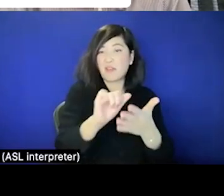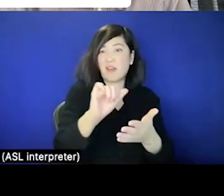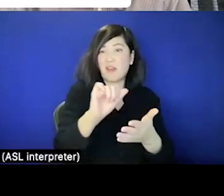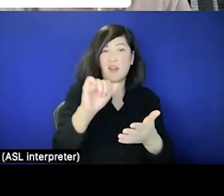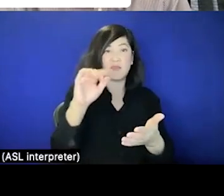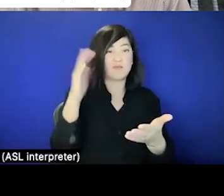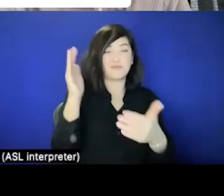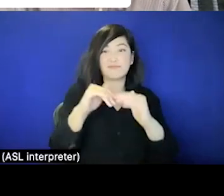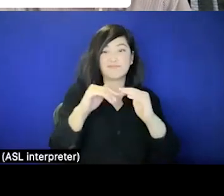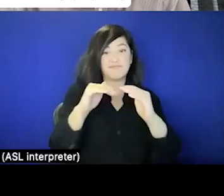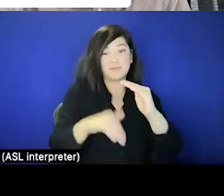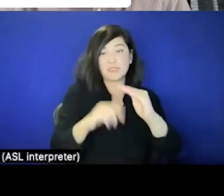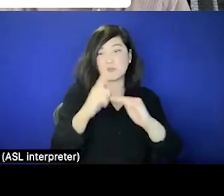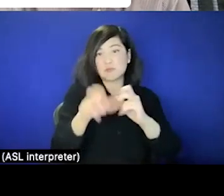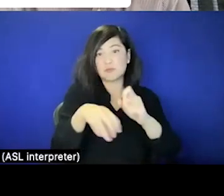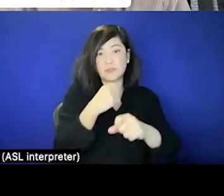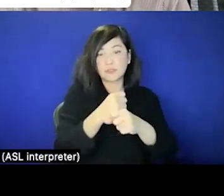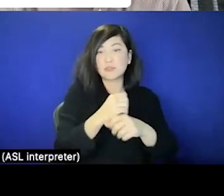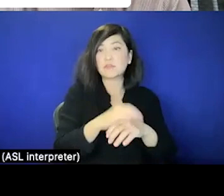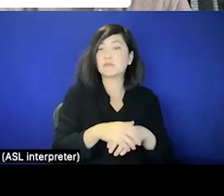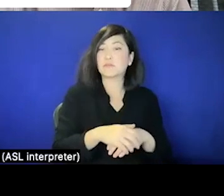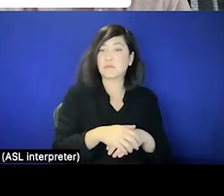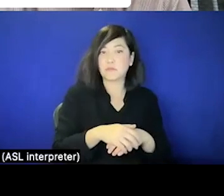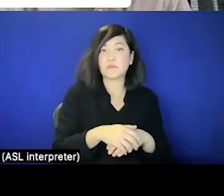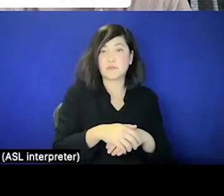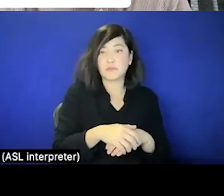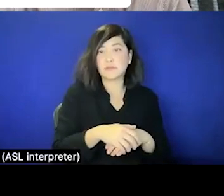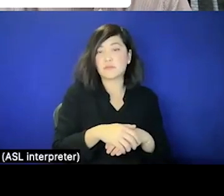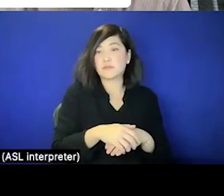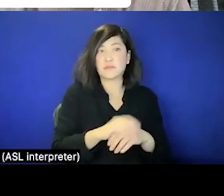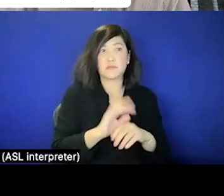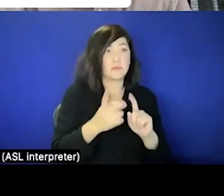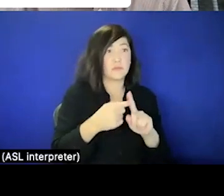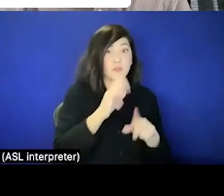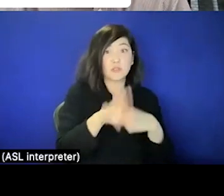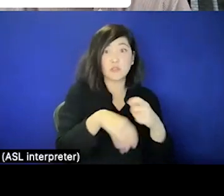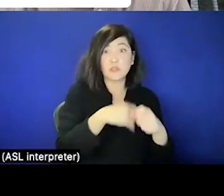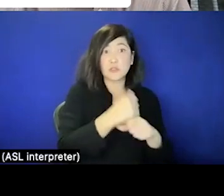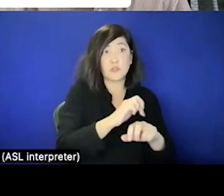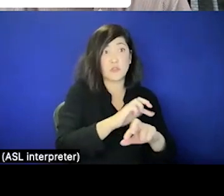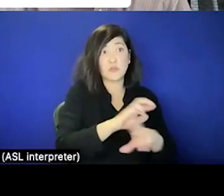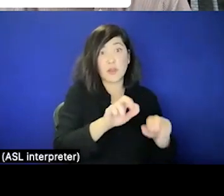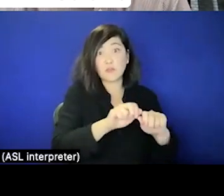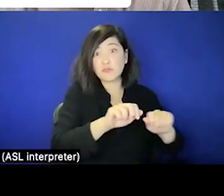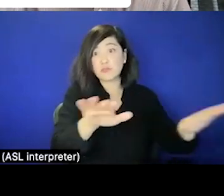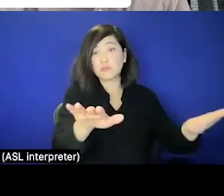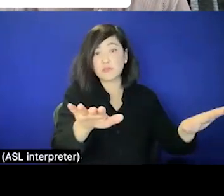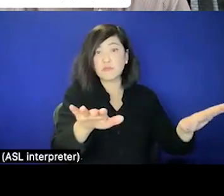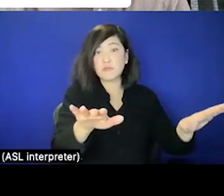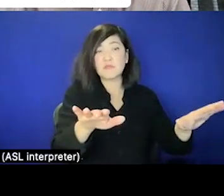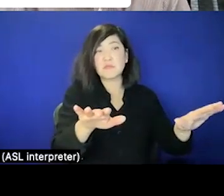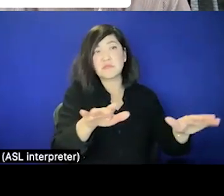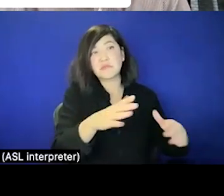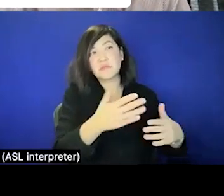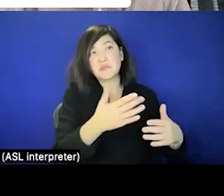cash positive in the first year in which you go live. Other times up to maybe 18 months. And there